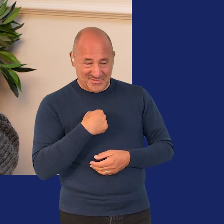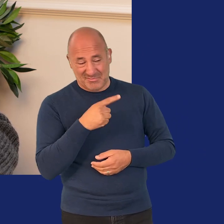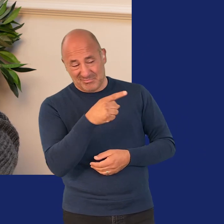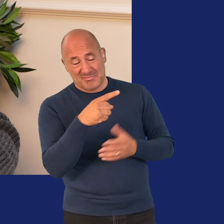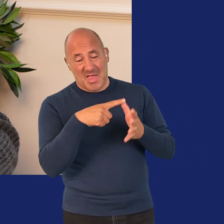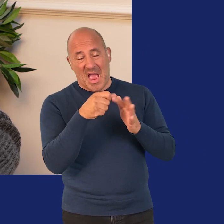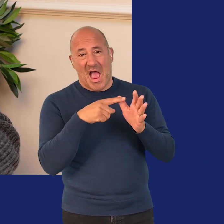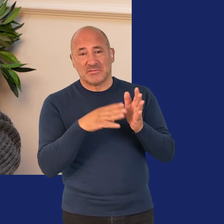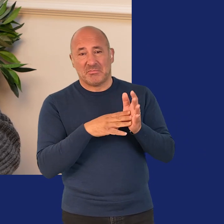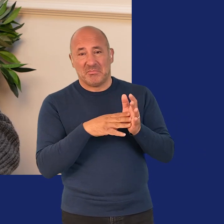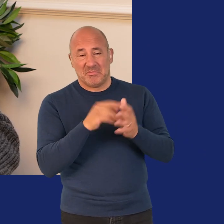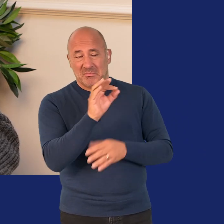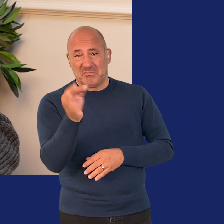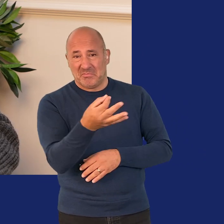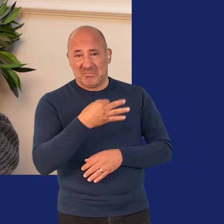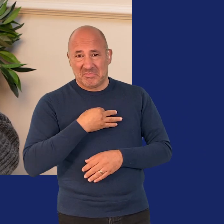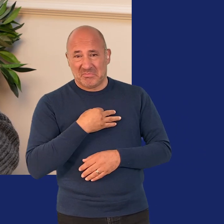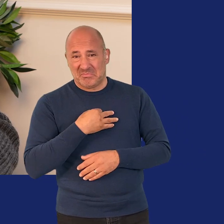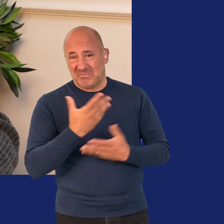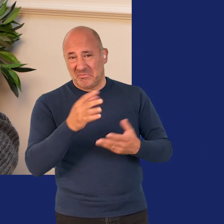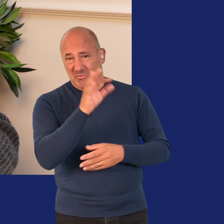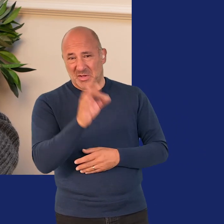Adam and I some- some